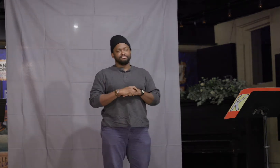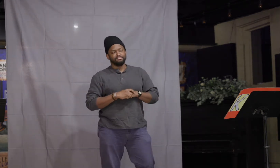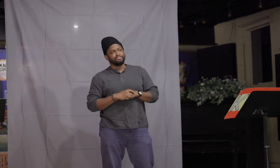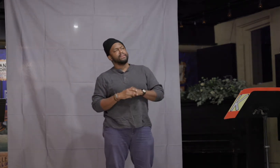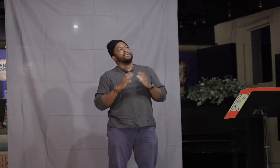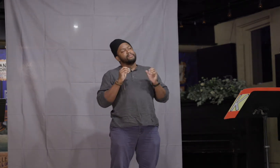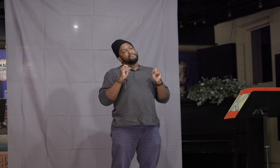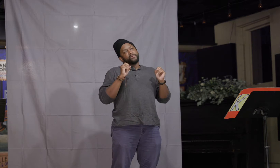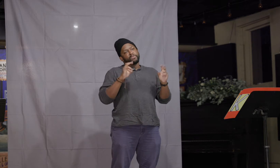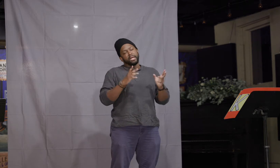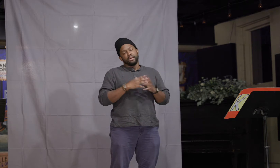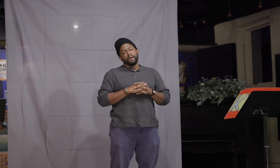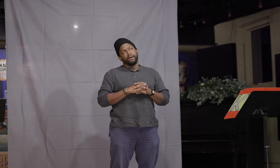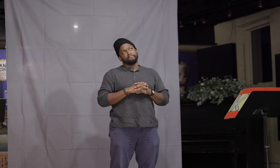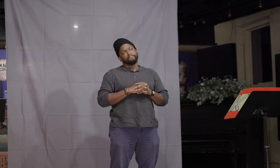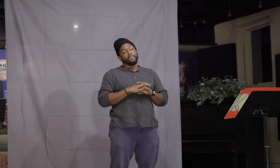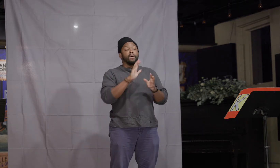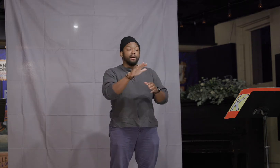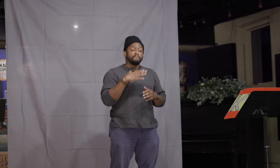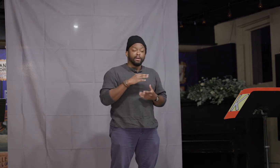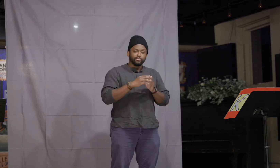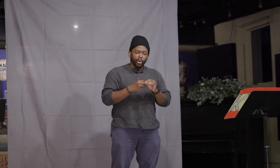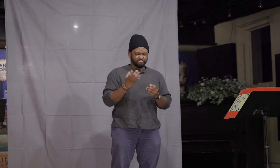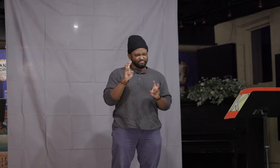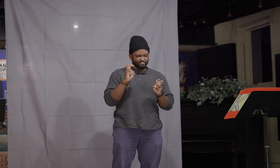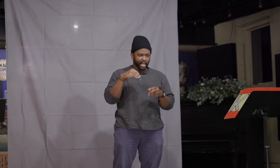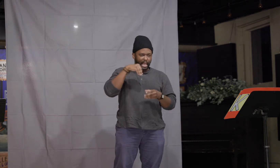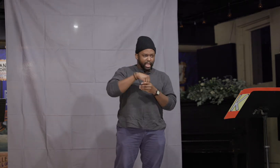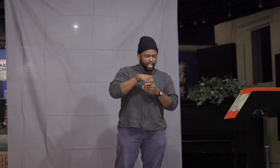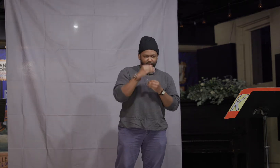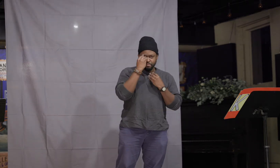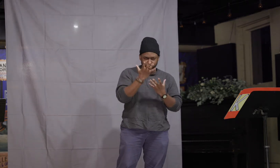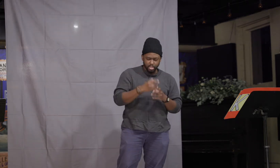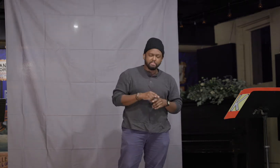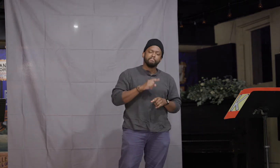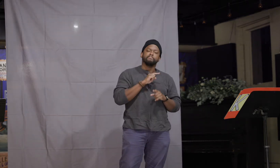All right. All right. My story has a lot of layers.